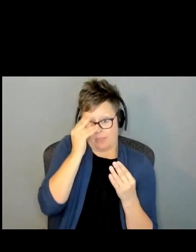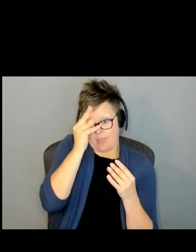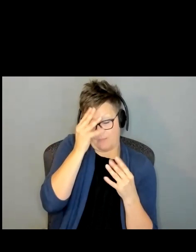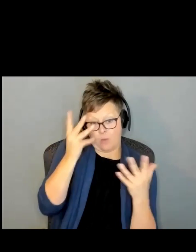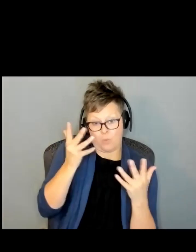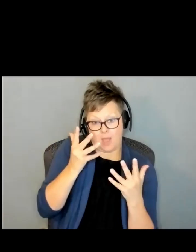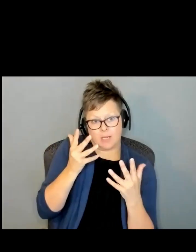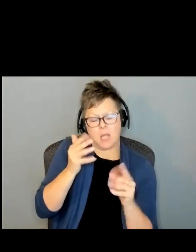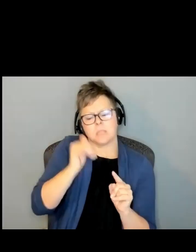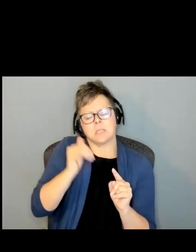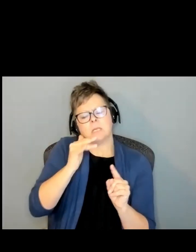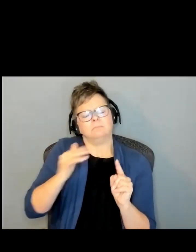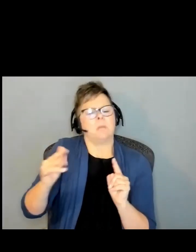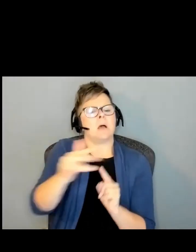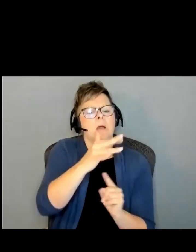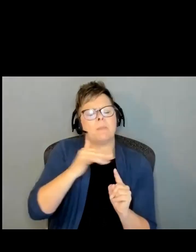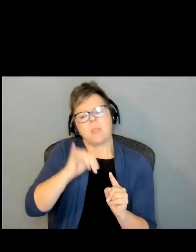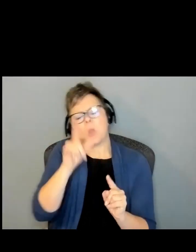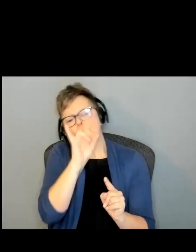from which the work is happening.